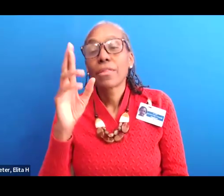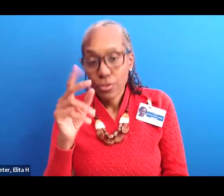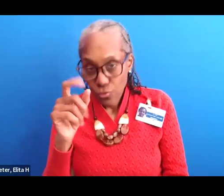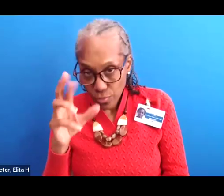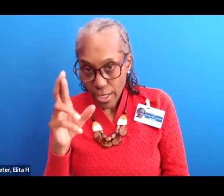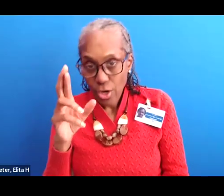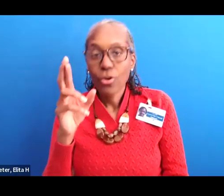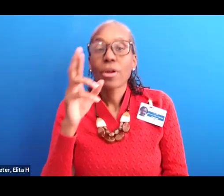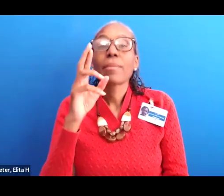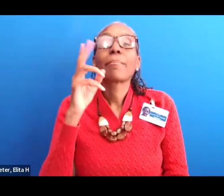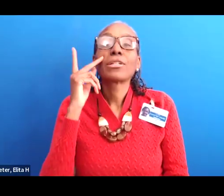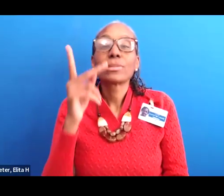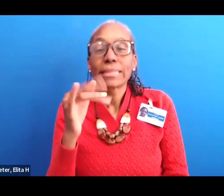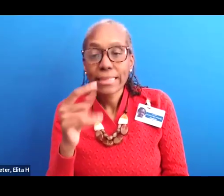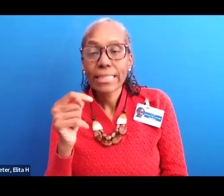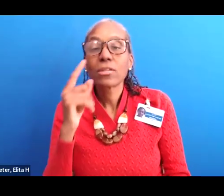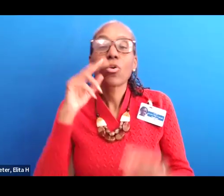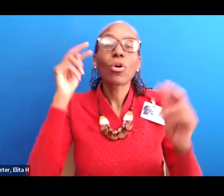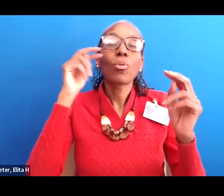and unless you see them, unless you work like in a rehabilitation